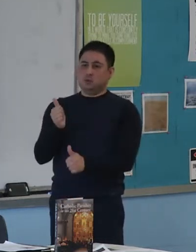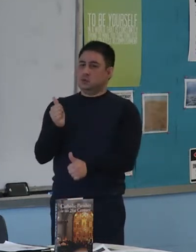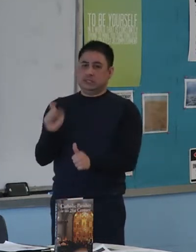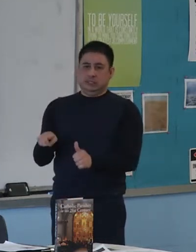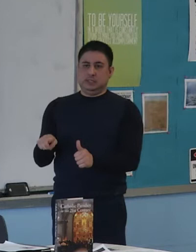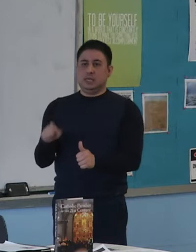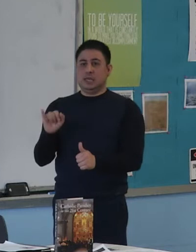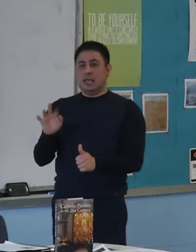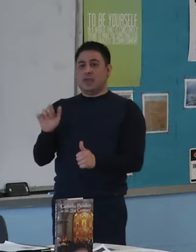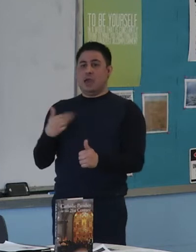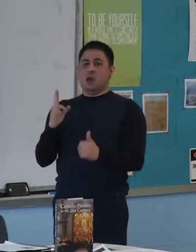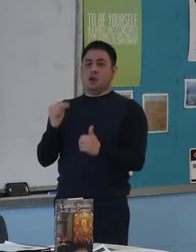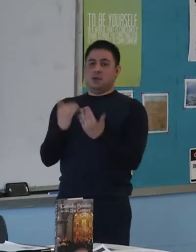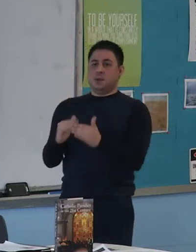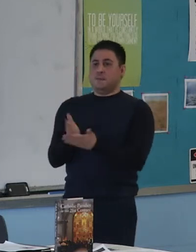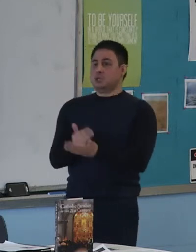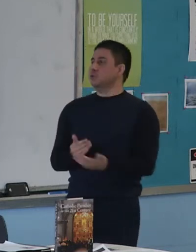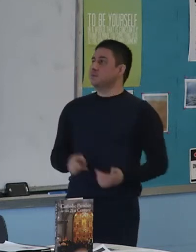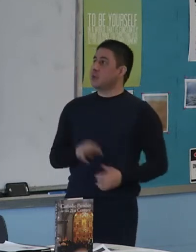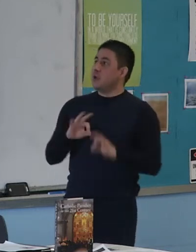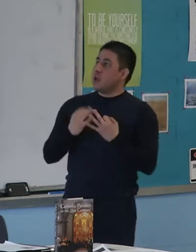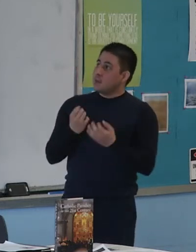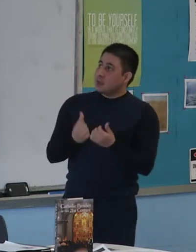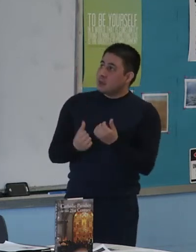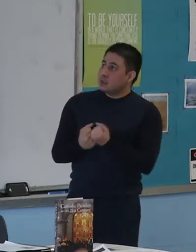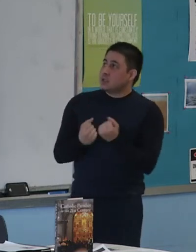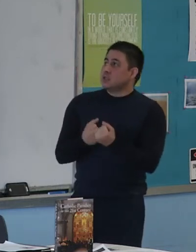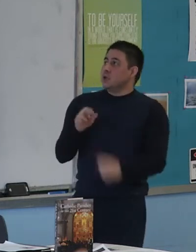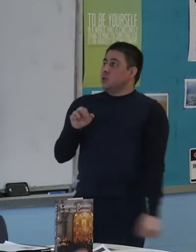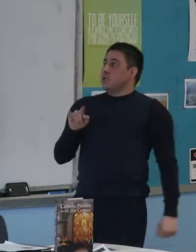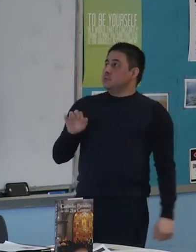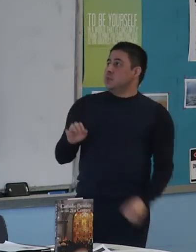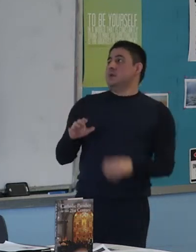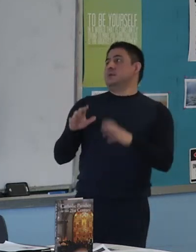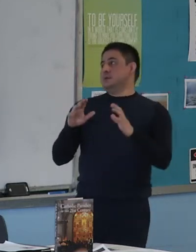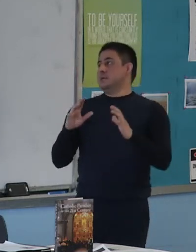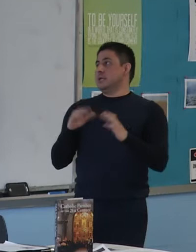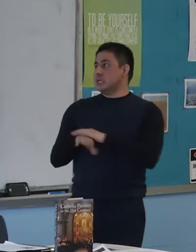unlimited budget. Family assistance, respite care, accessibility, housing